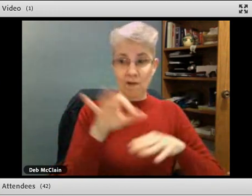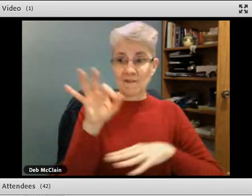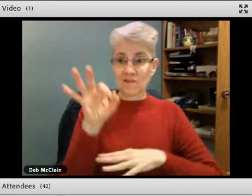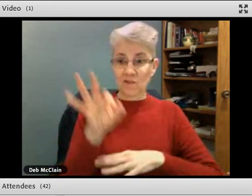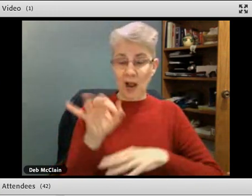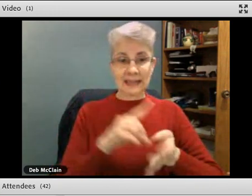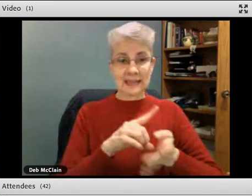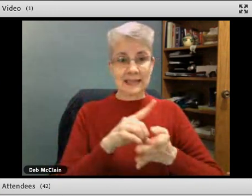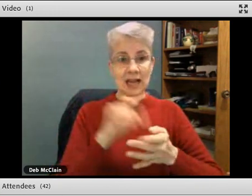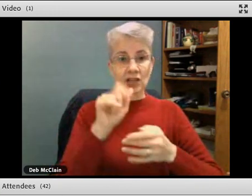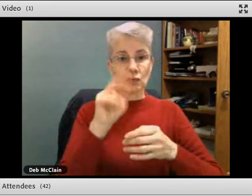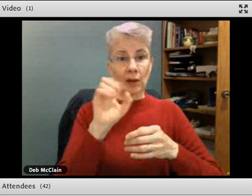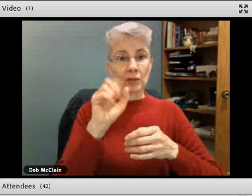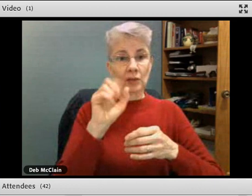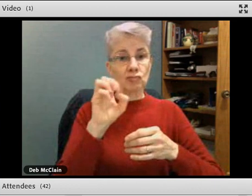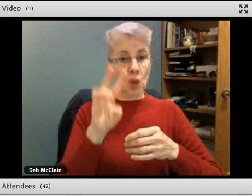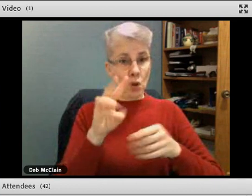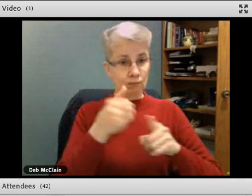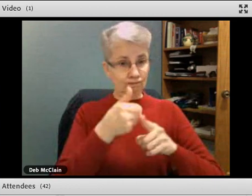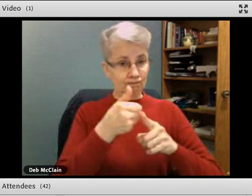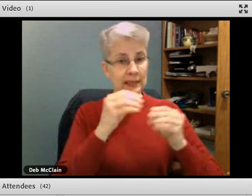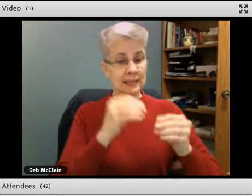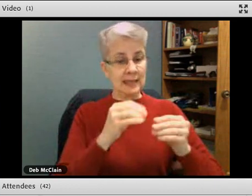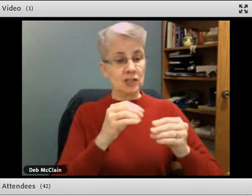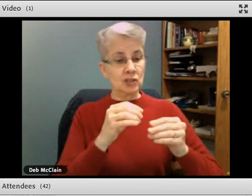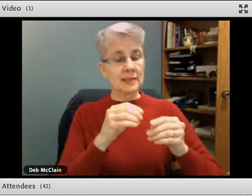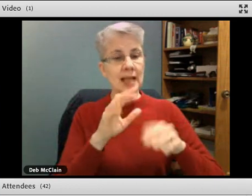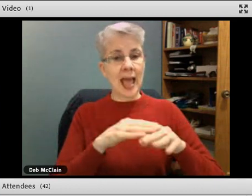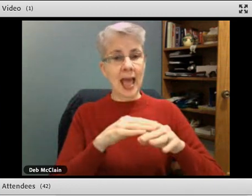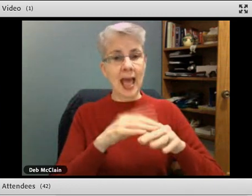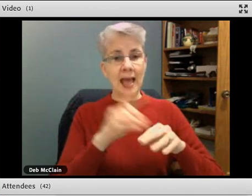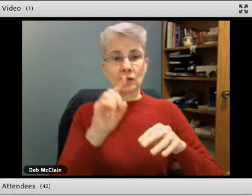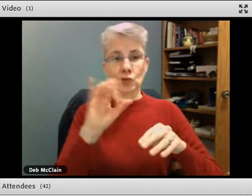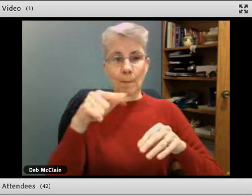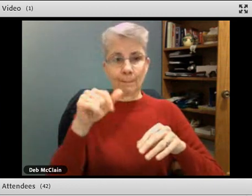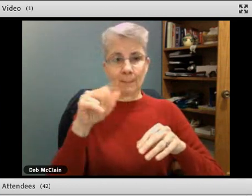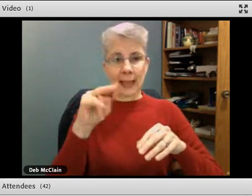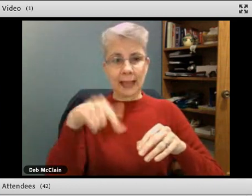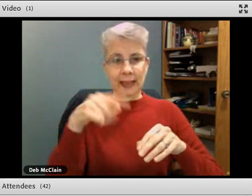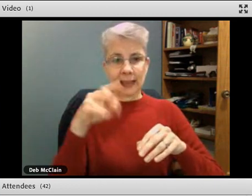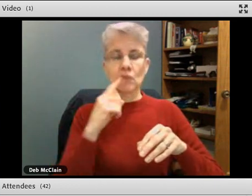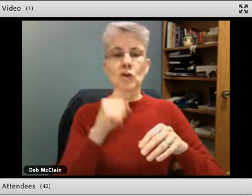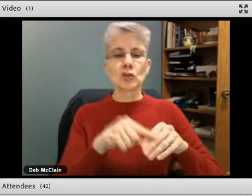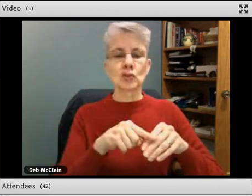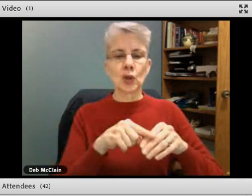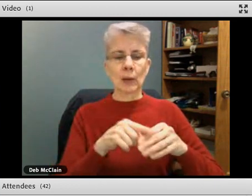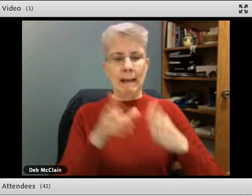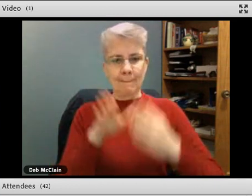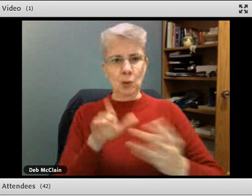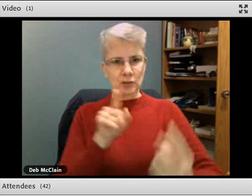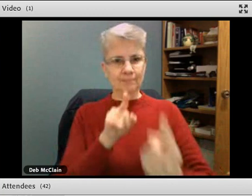who also teaches where I do at Dominican, is going to do an in-person kind of intensive workshop